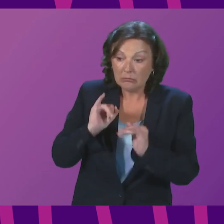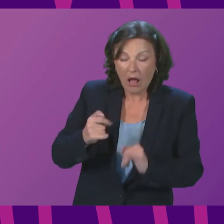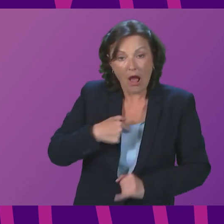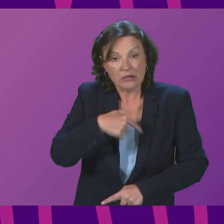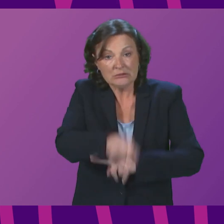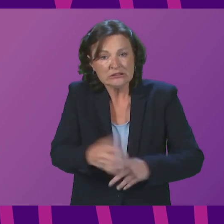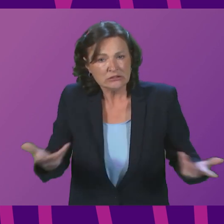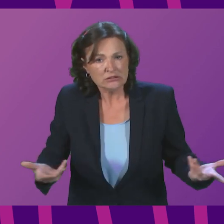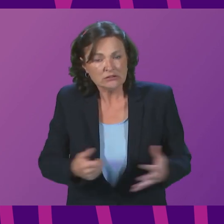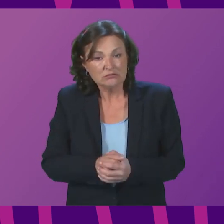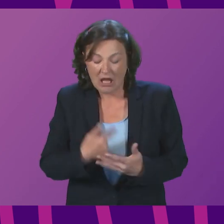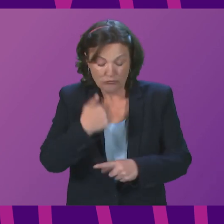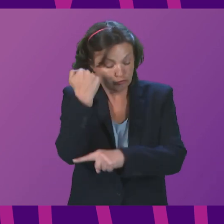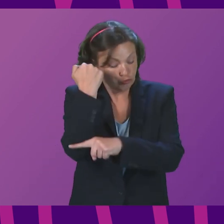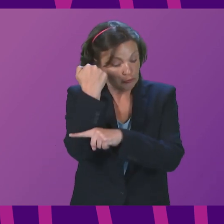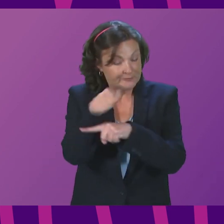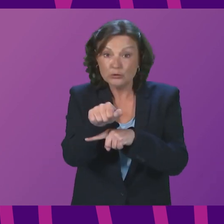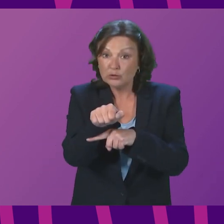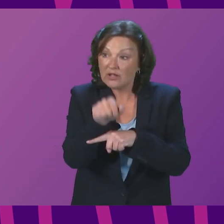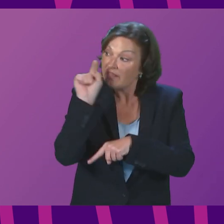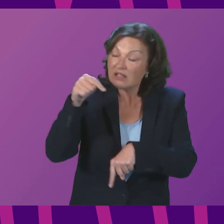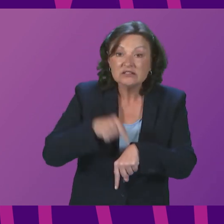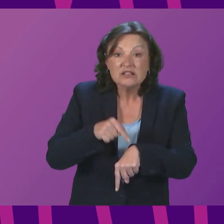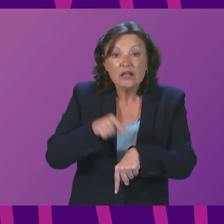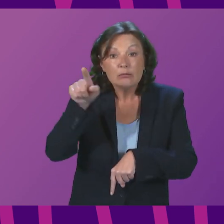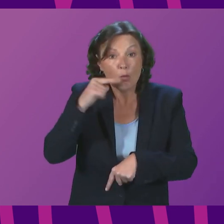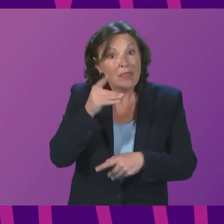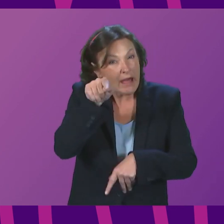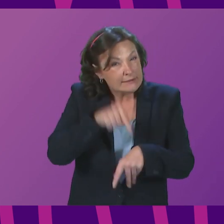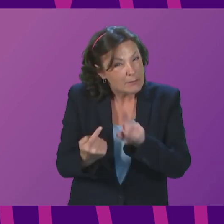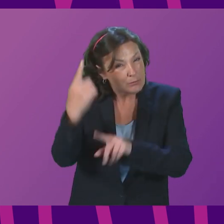I refused to brush things under the carpet when allegations were made about somebody